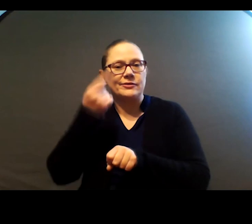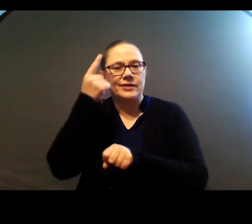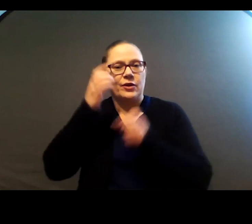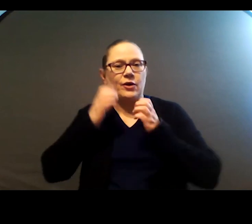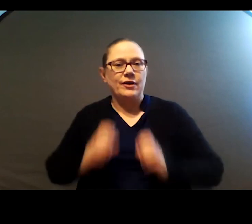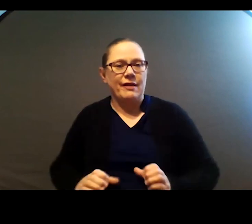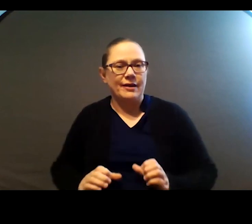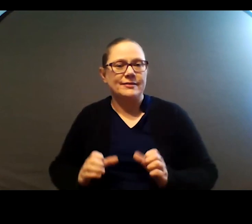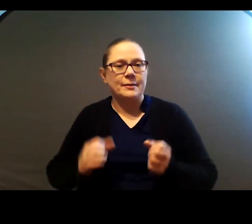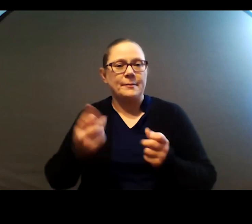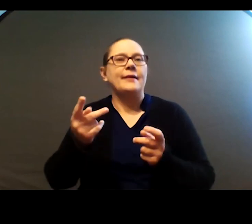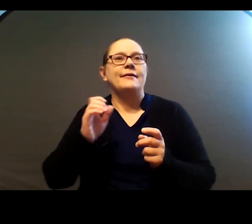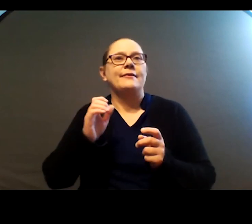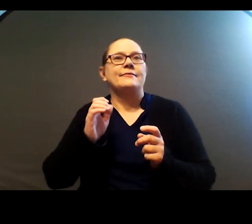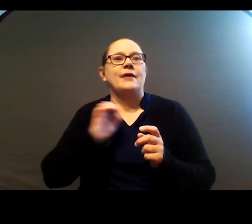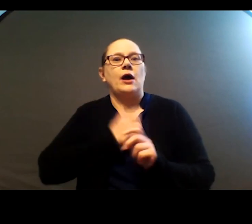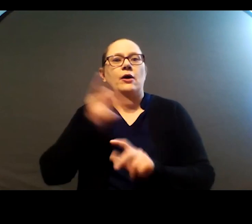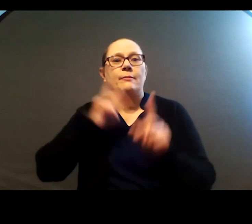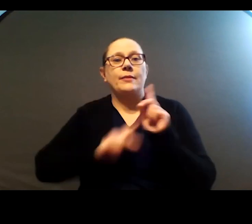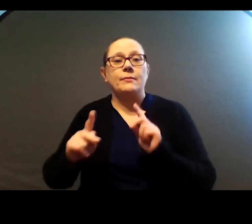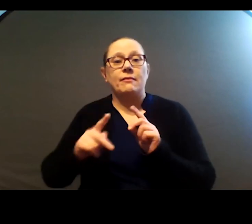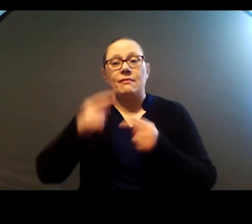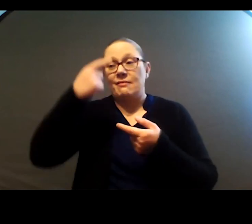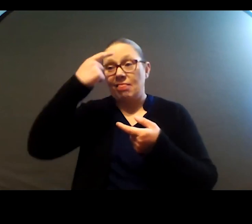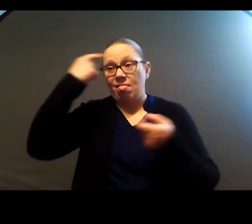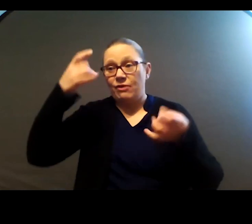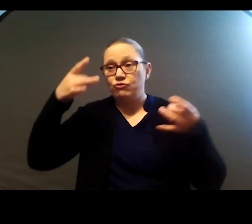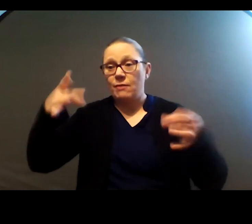of our people are dealing with unresolved trauma and that's going to have an impact on health